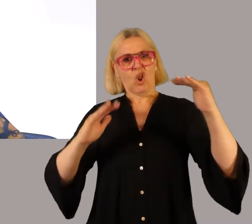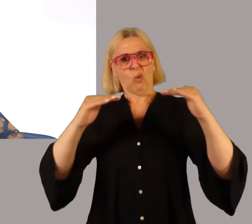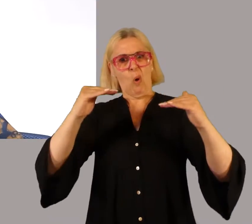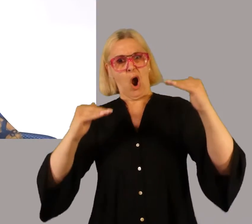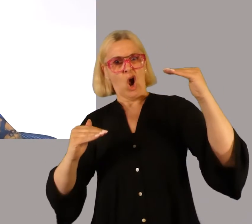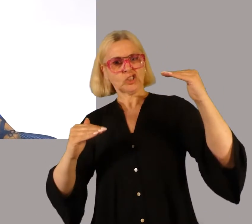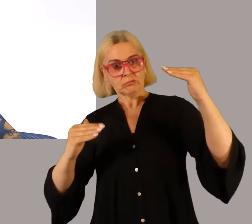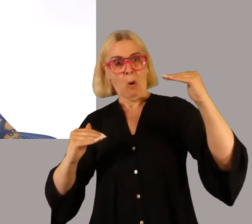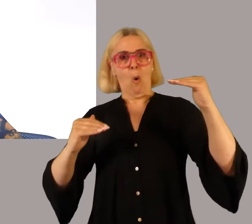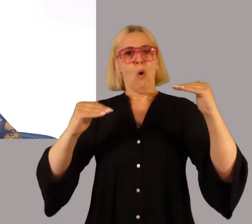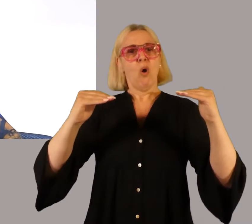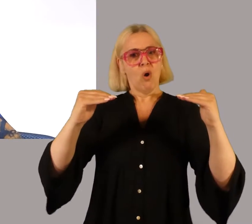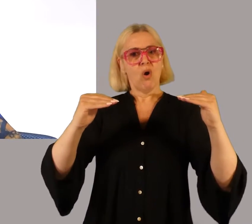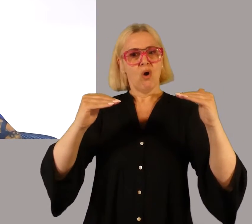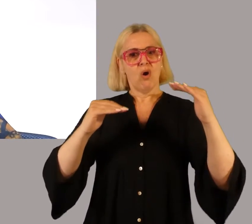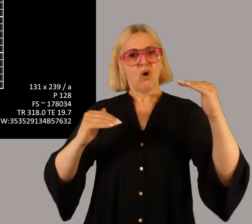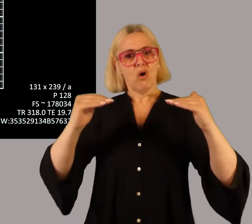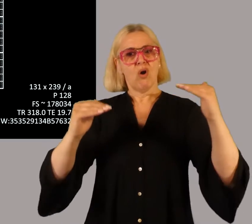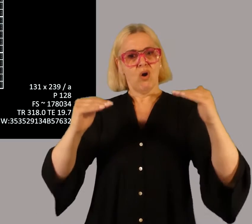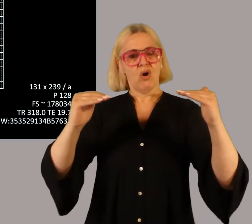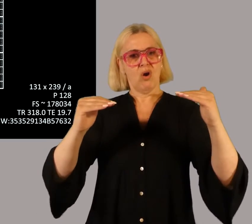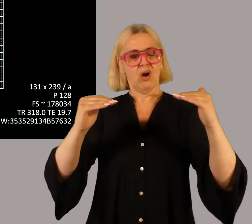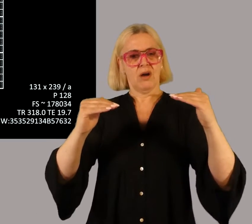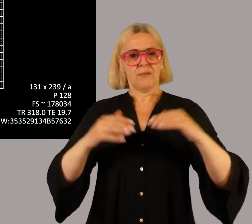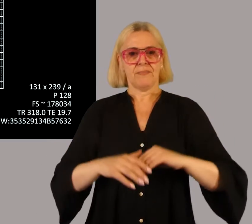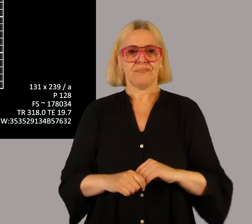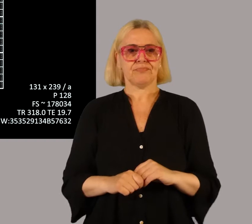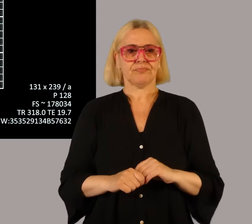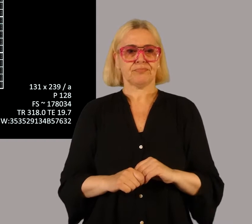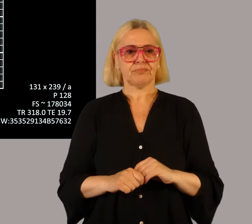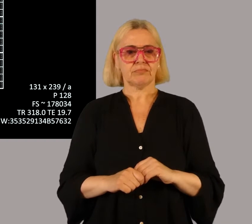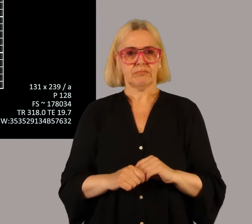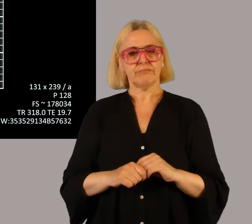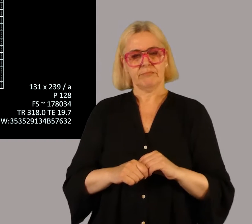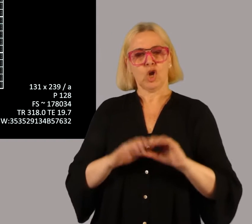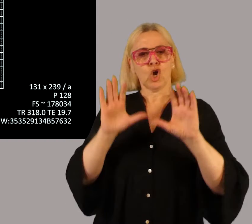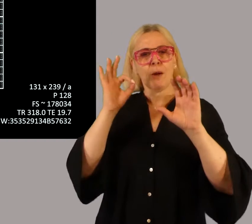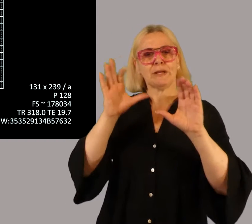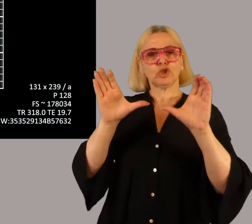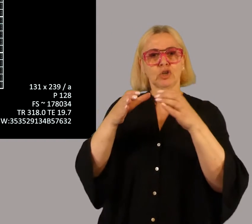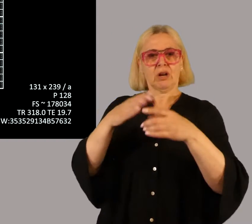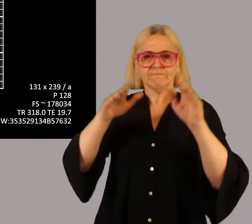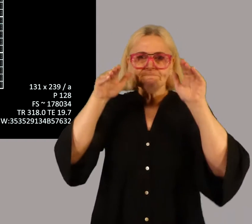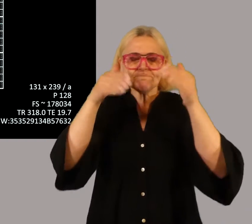rather than drive disparities. The Commission places metastatic breast cancer